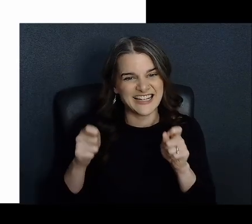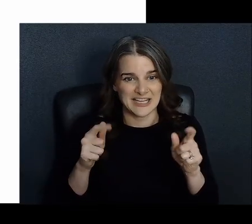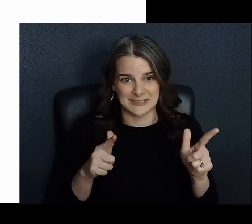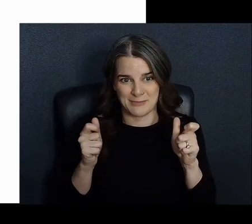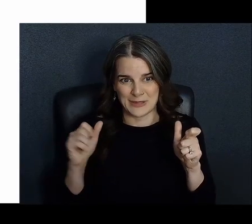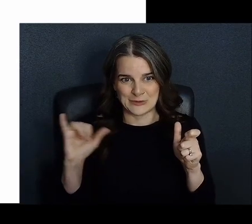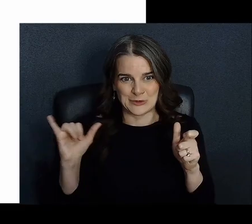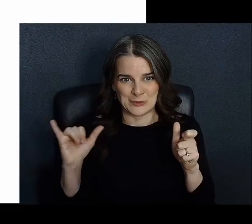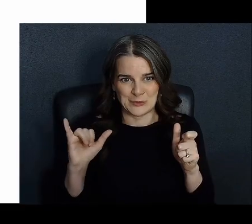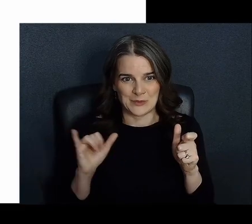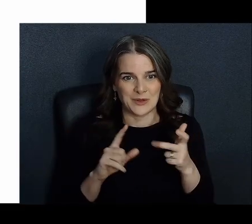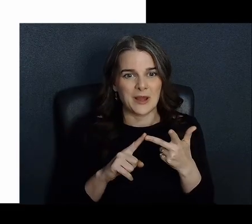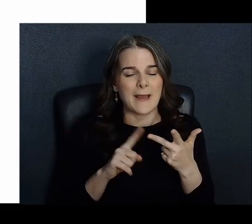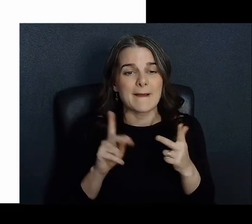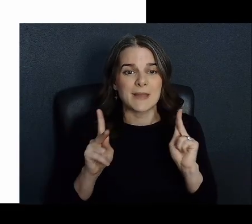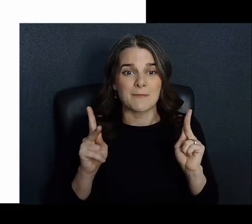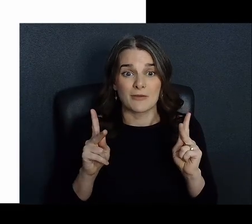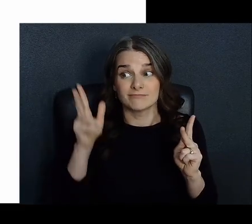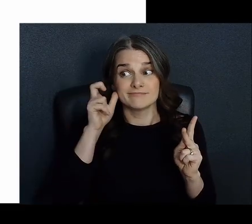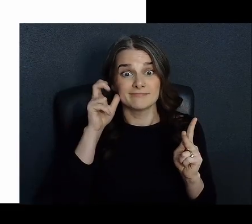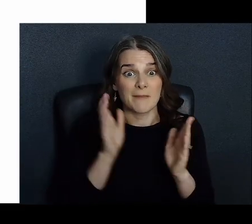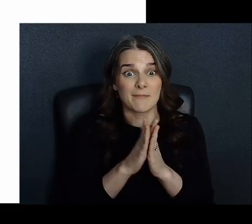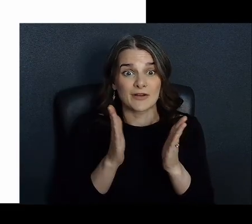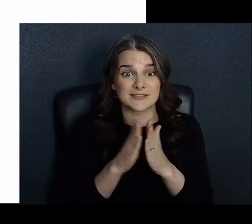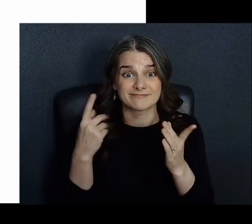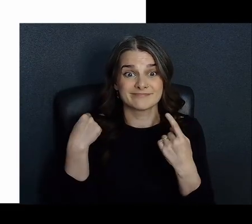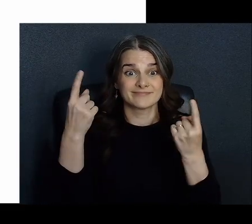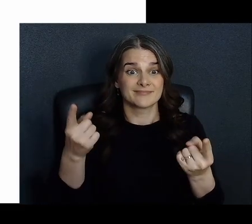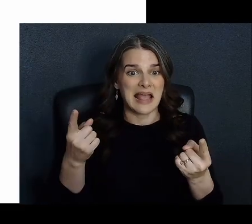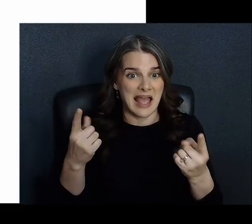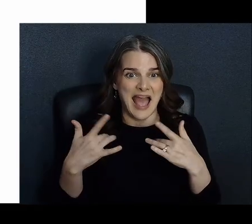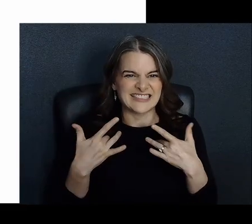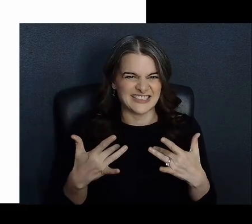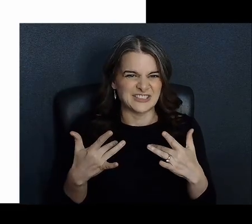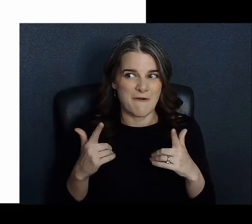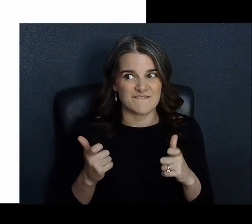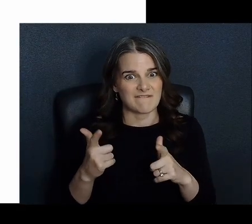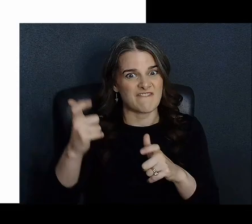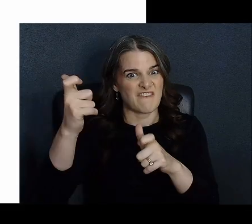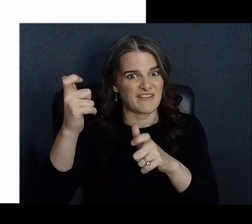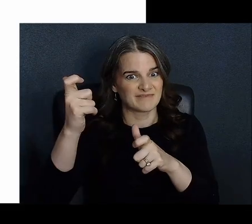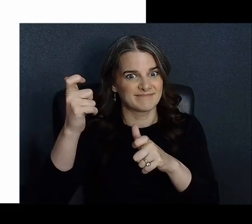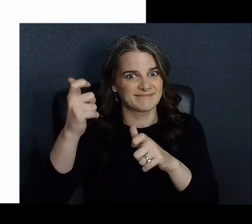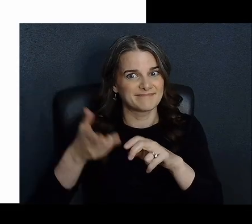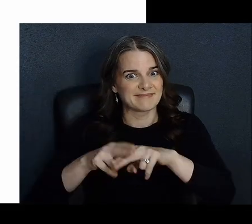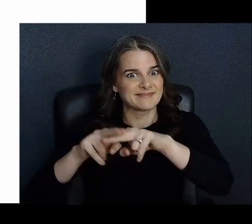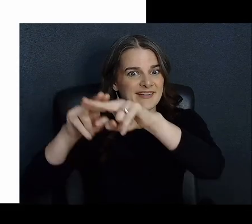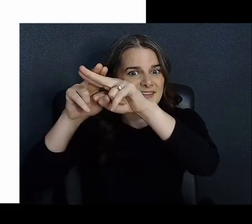People that have been listening to books as long as I have, have a tendency to make it faster because our comprehension by listening